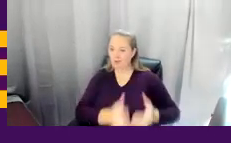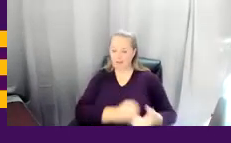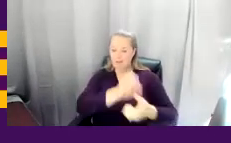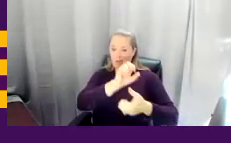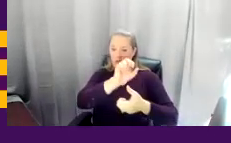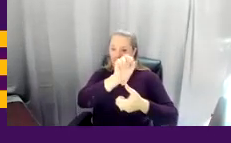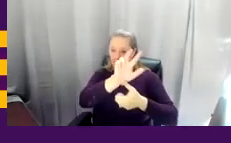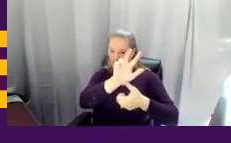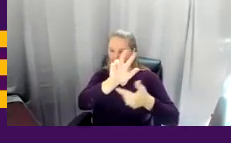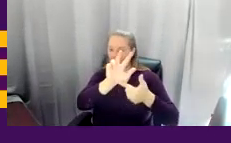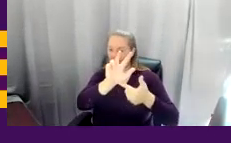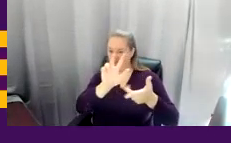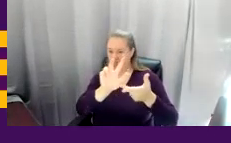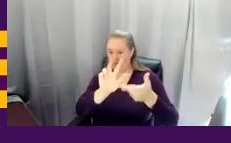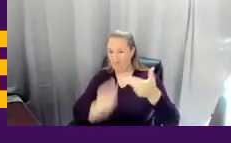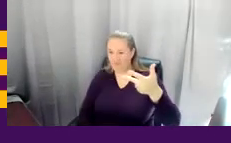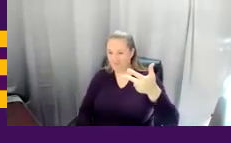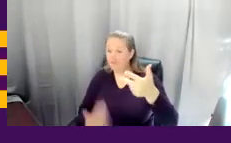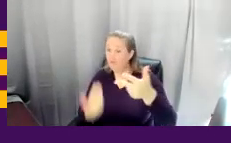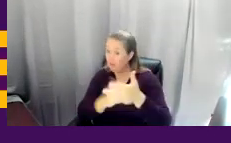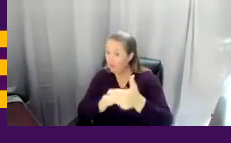NINE TOTAL PROPOSALS FROM THE COMMUNITY. THE GOAL IS TO HAVE